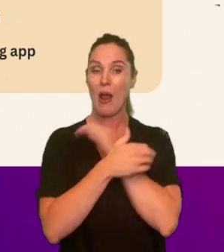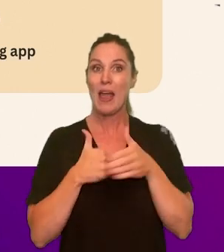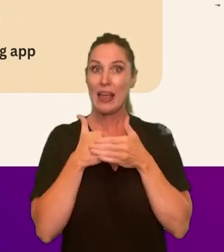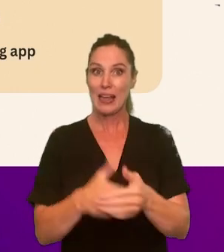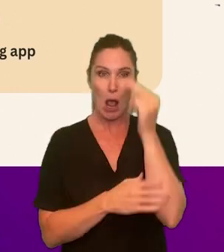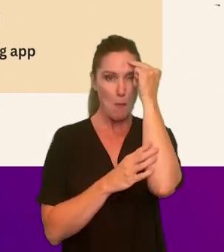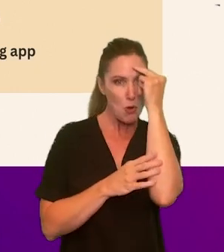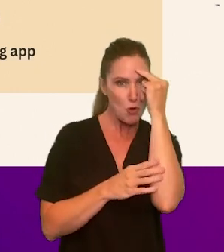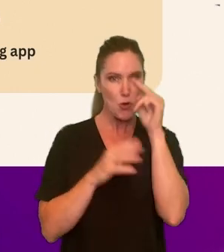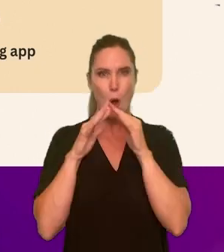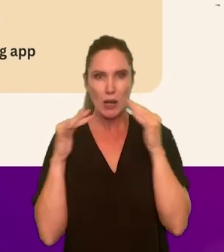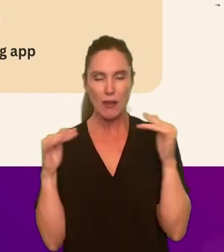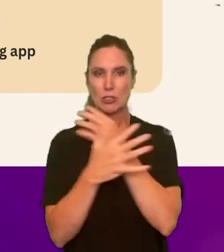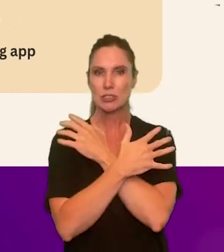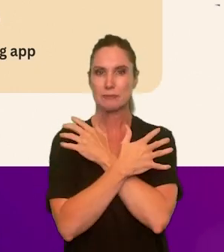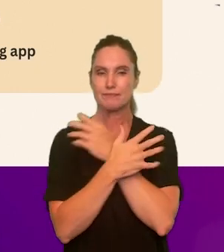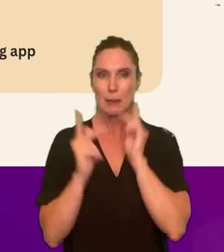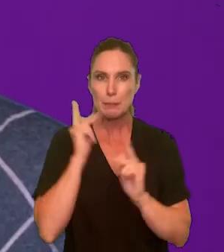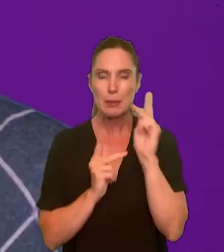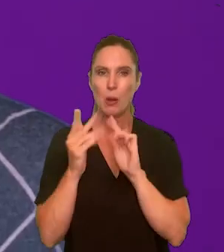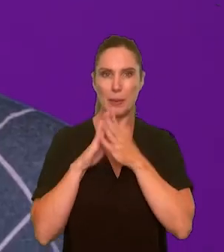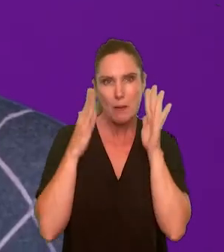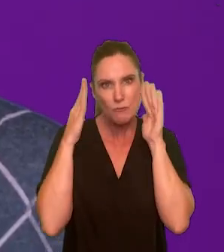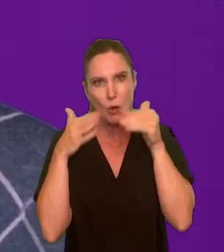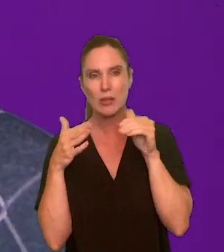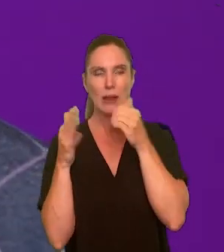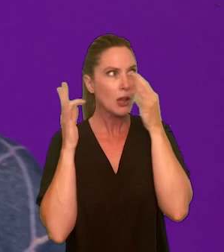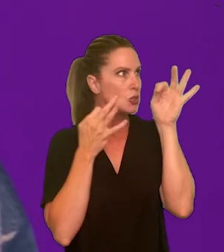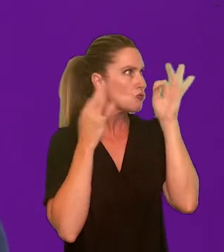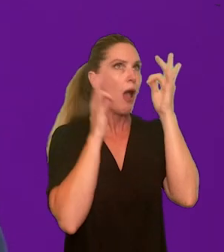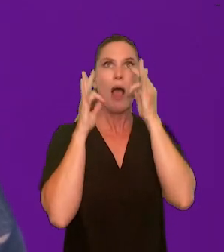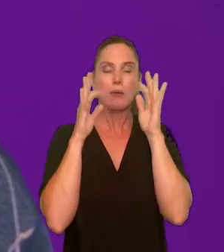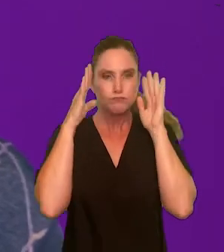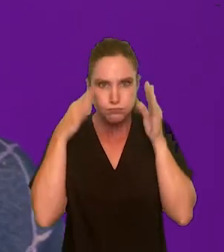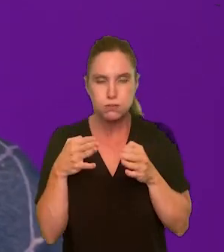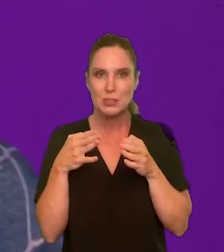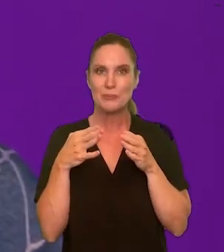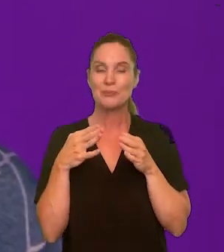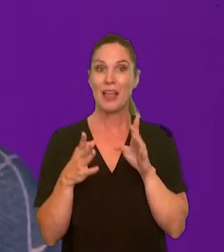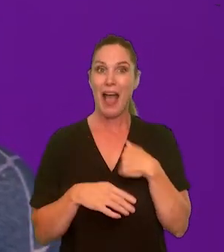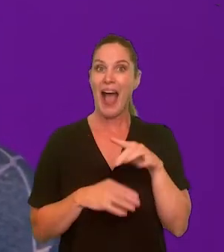channel their hyperfocus and not get distracted. Speaking of channels, I found an awesome competitive axe-throwing channel